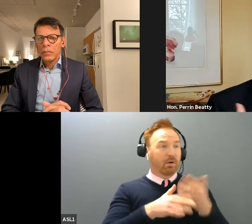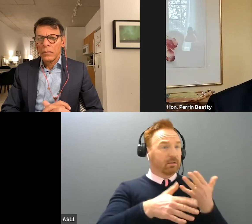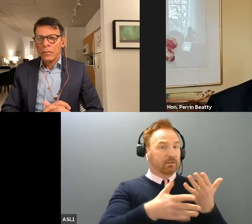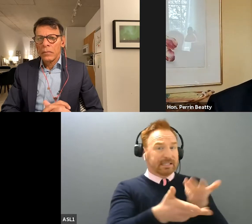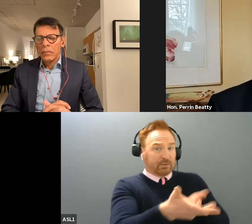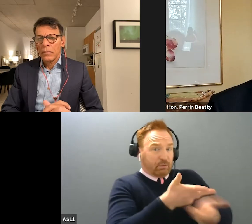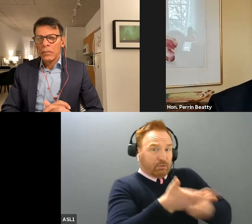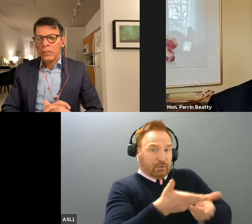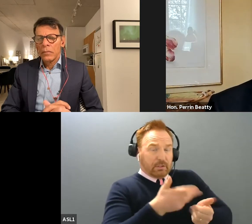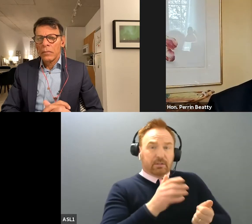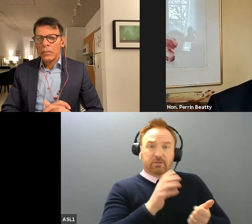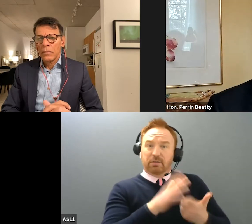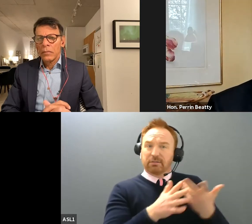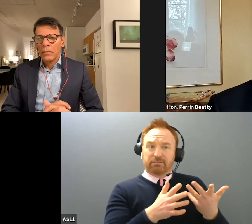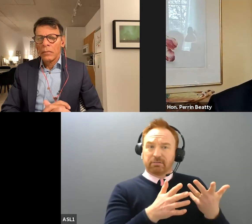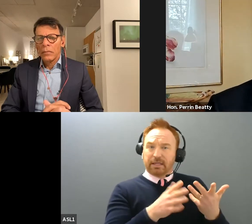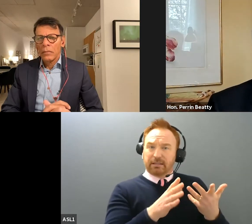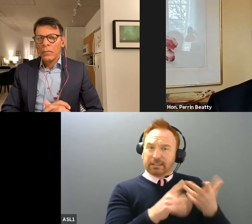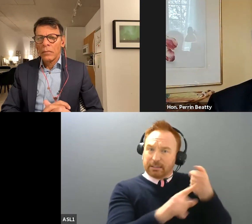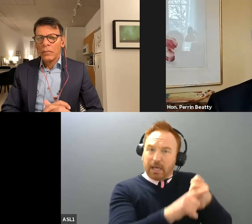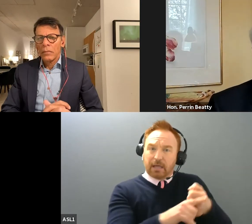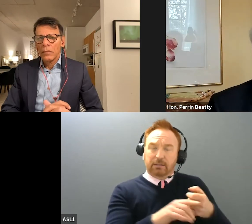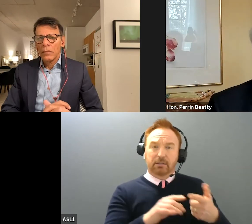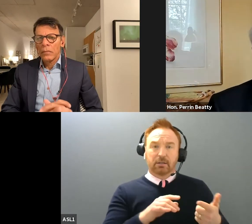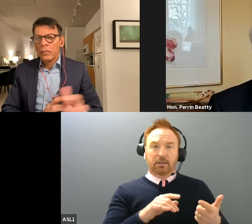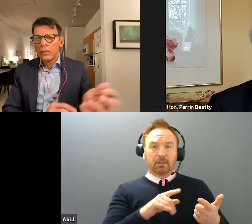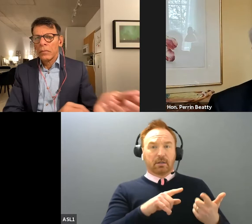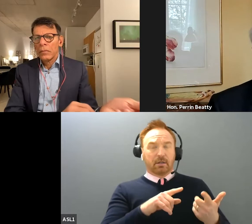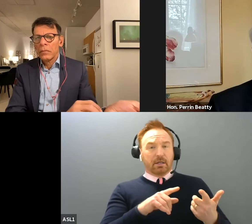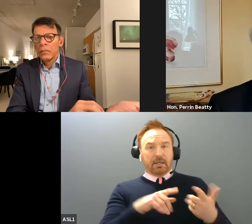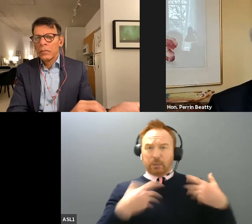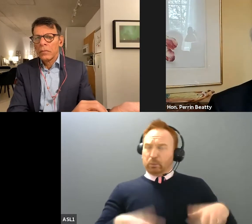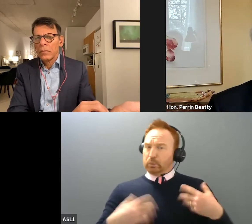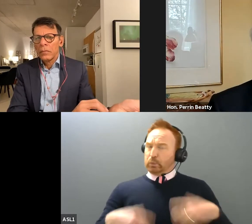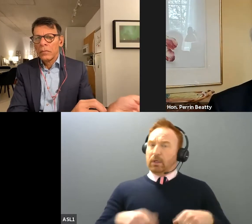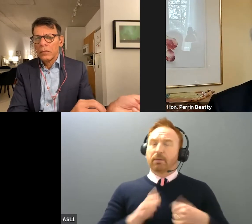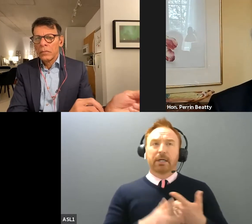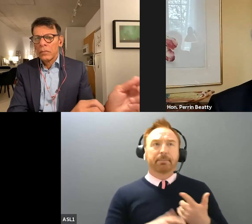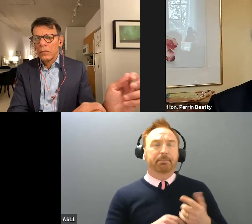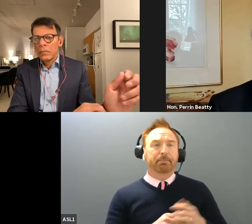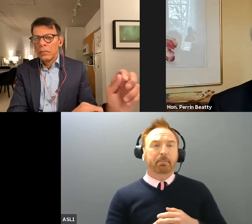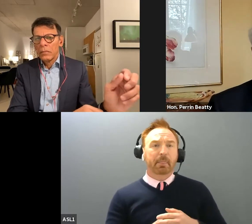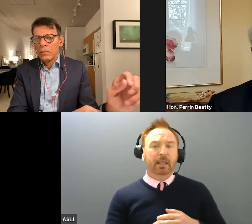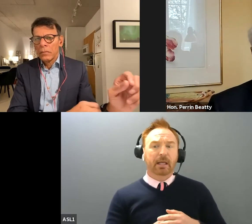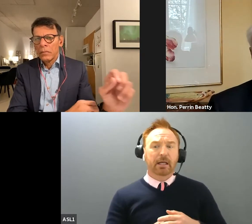health issues in the workplace are considerable. It strikes me that COVID has exacerbated